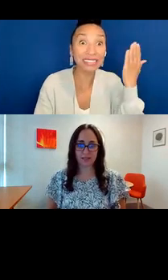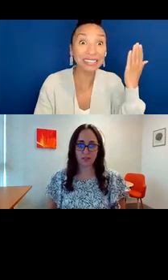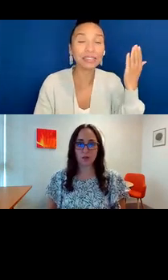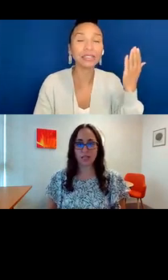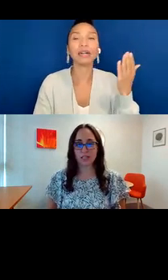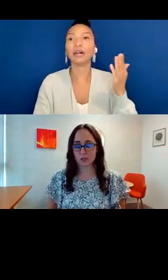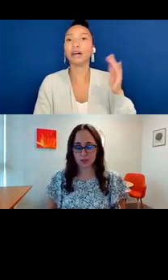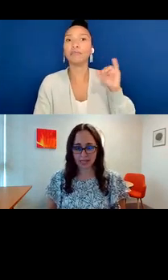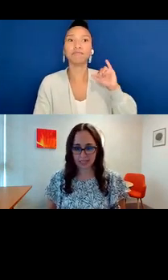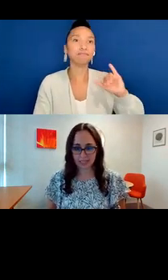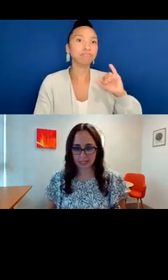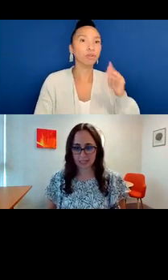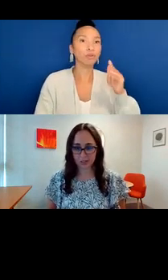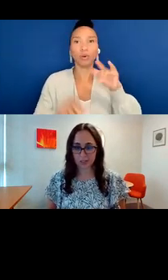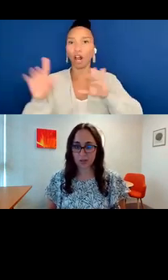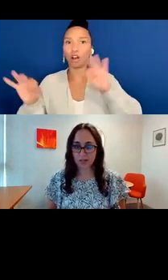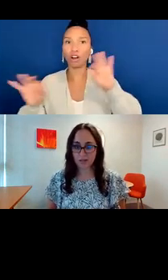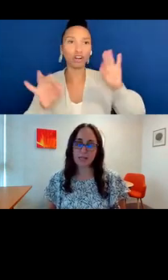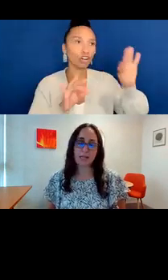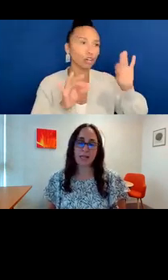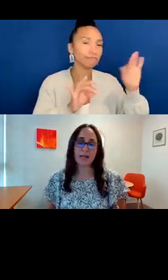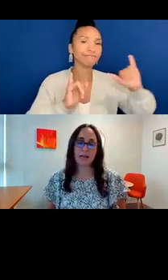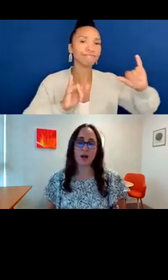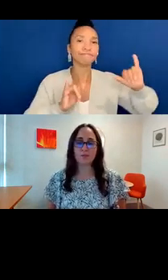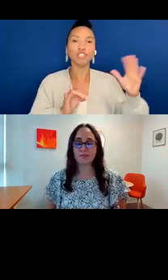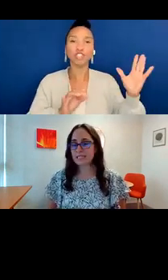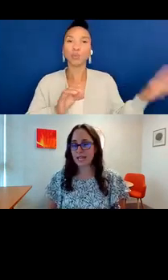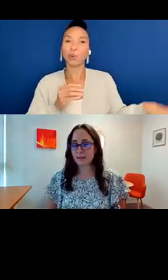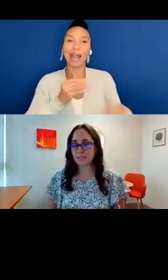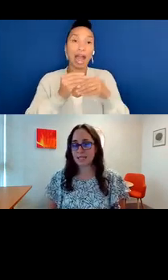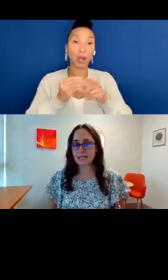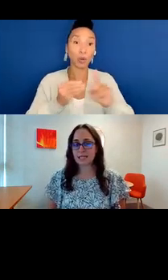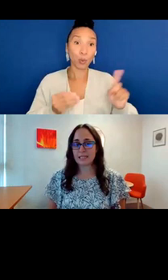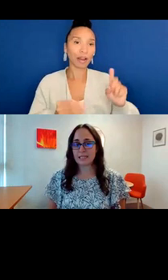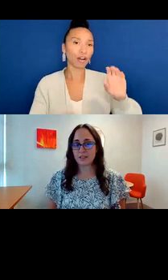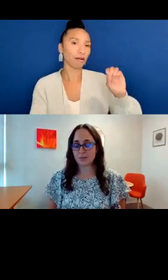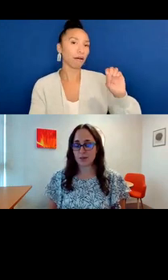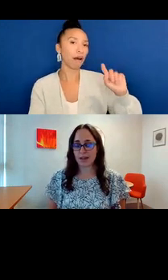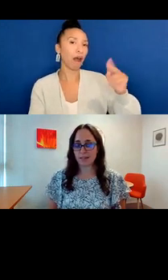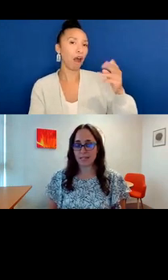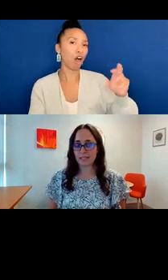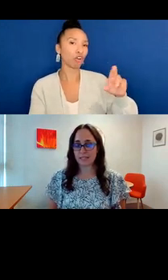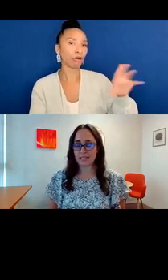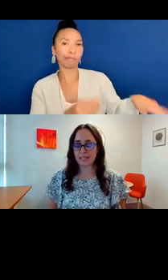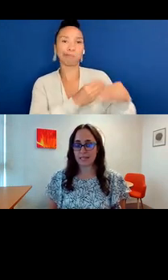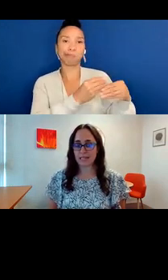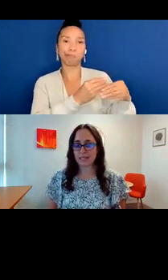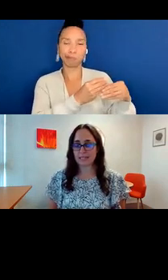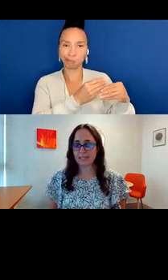And you can include that data here as well. Oftentimes, the other demographics data